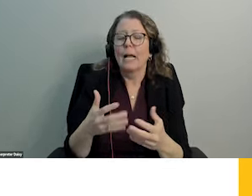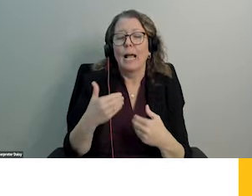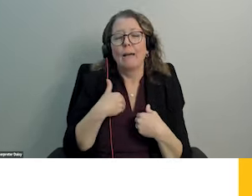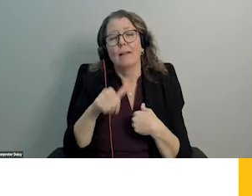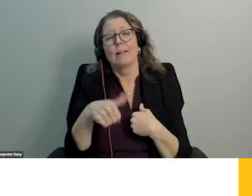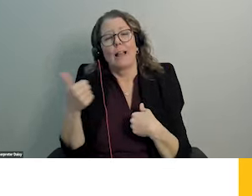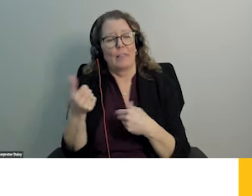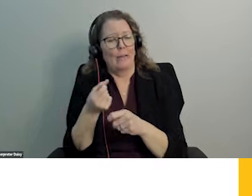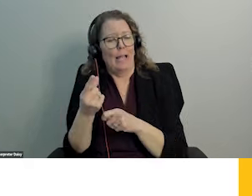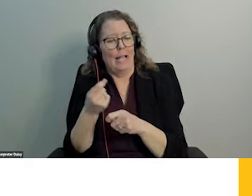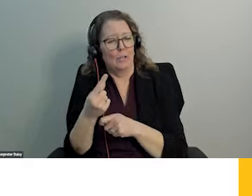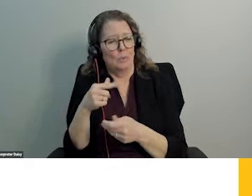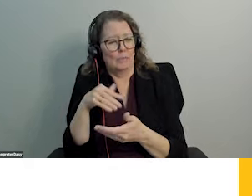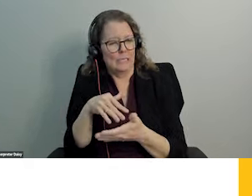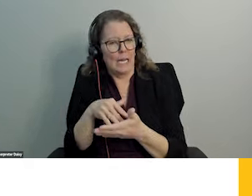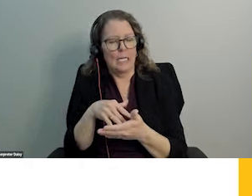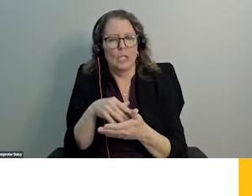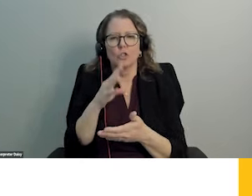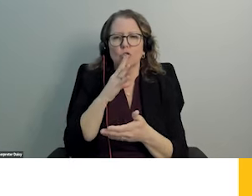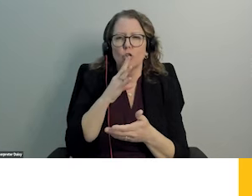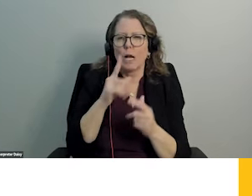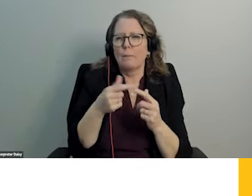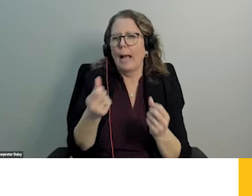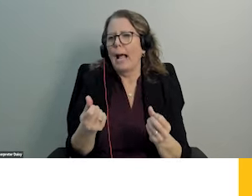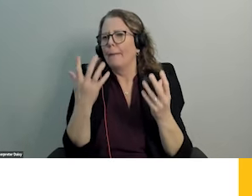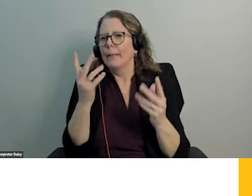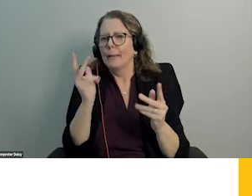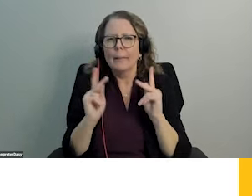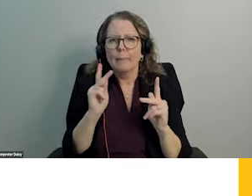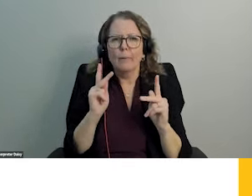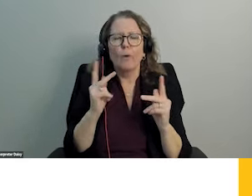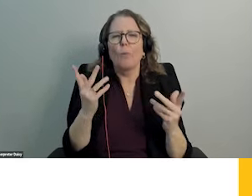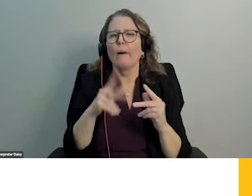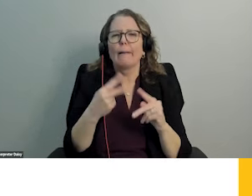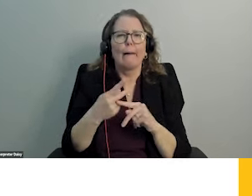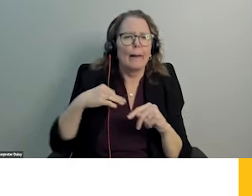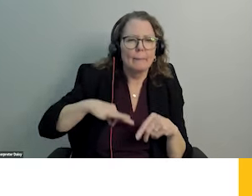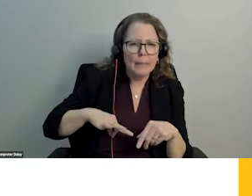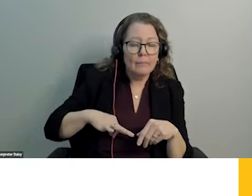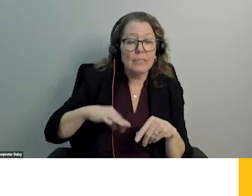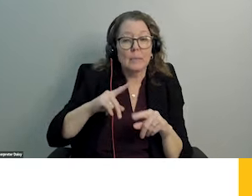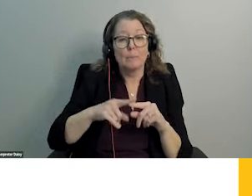and to kind of talk to numbers and benefits. When we focus on disability inclusion